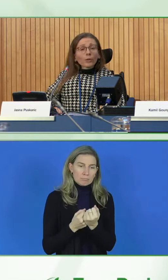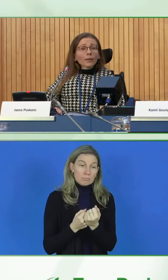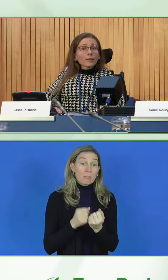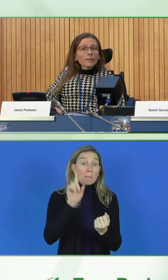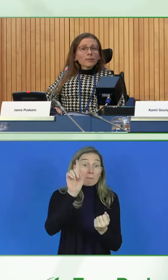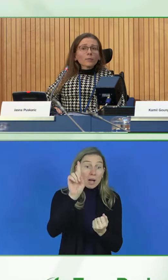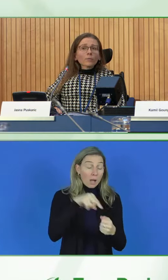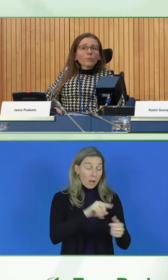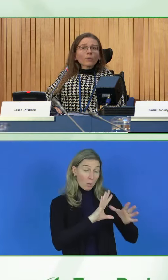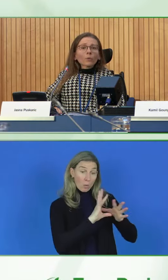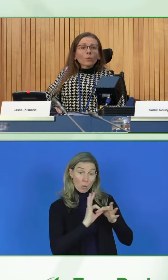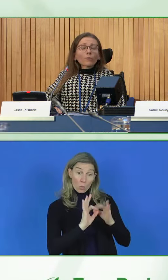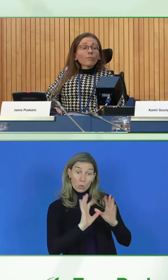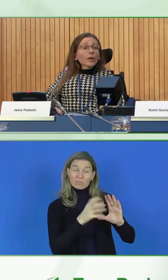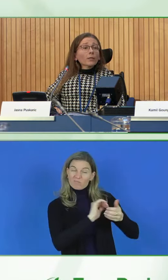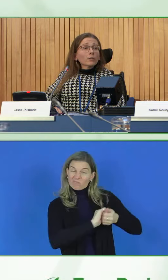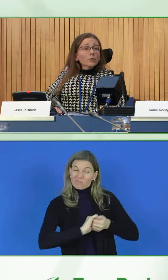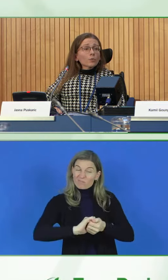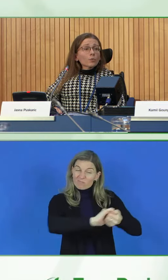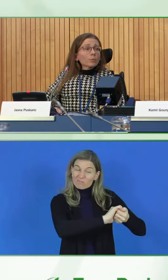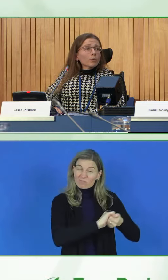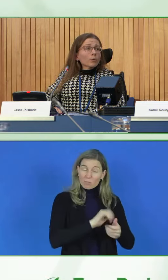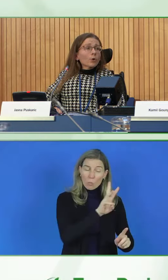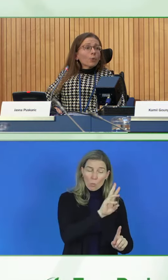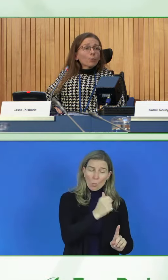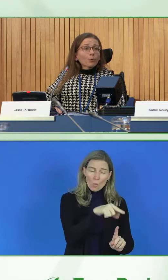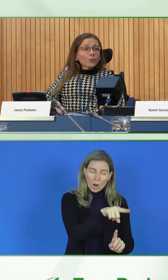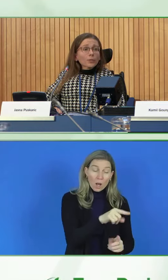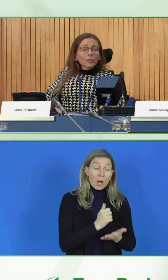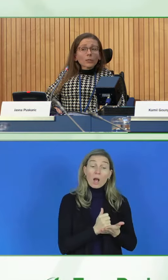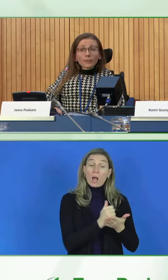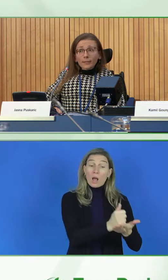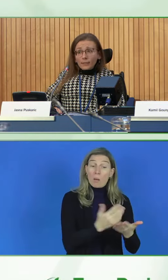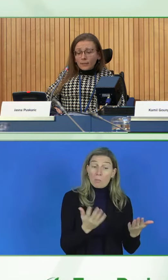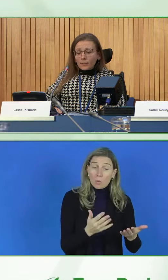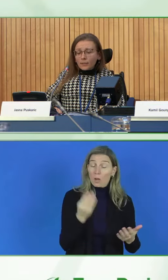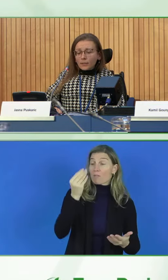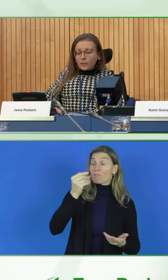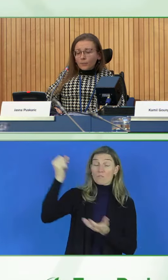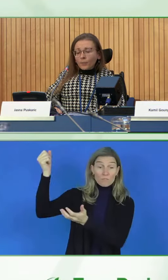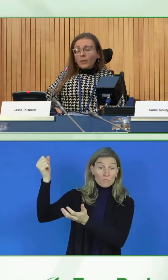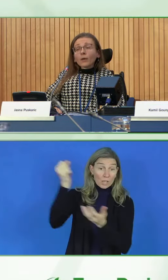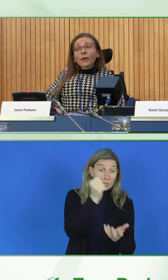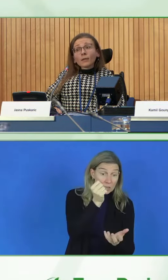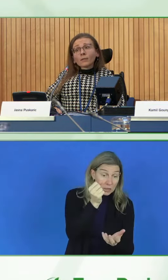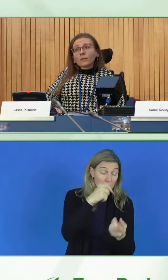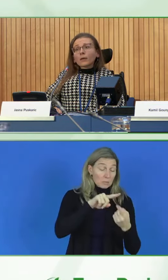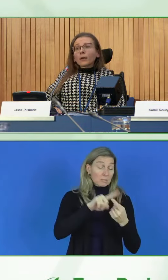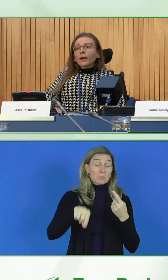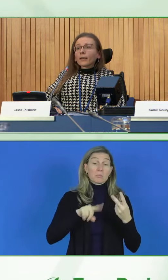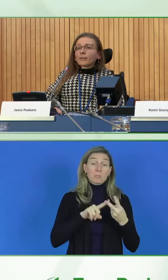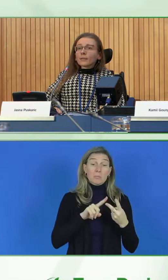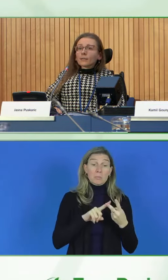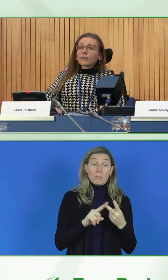organising, with finding suitable personal assistances, and acts as